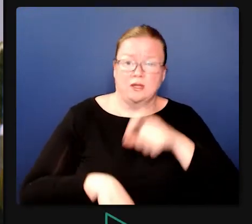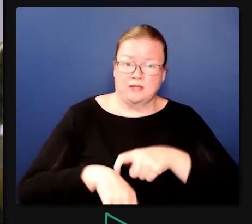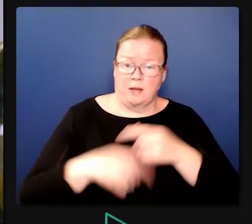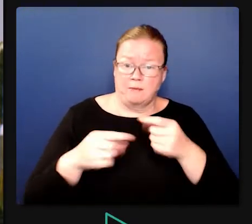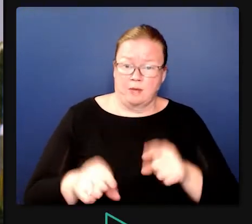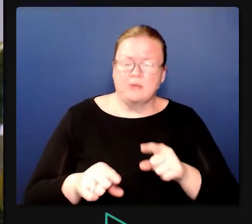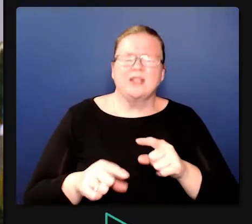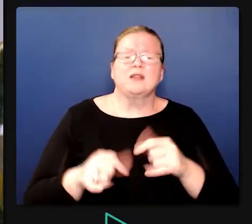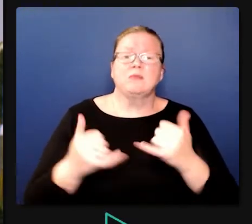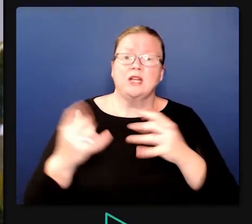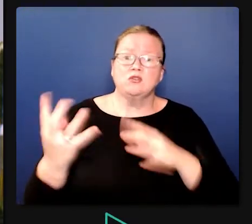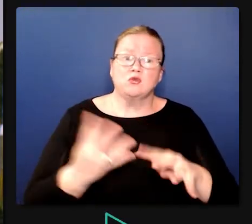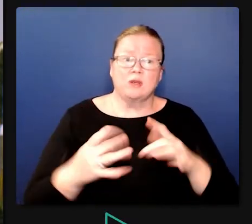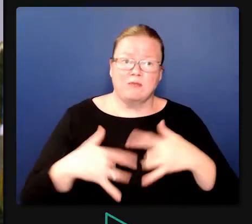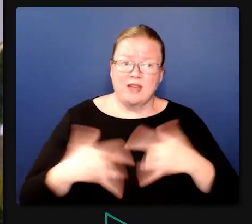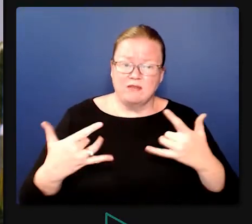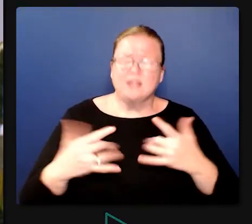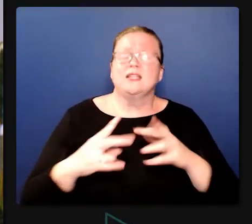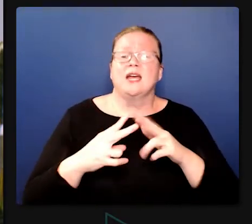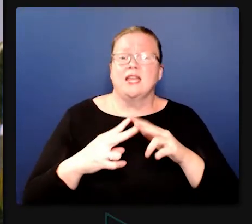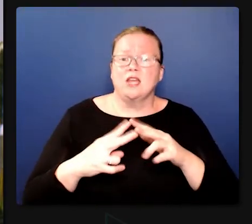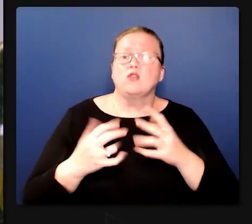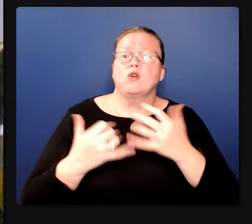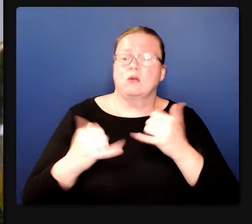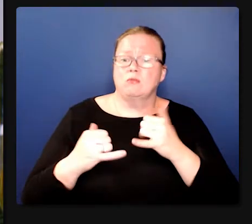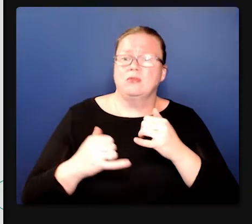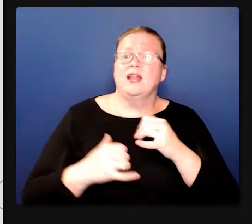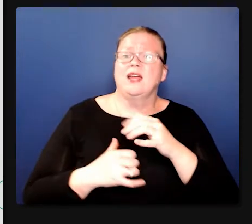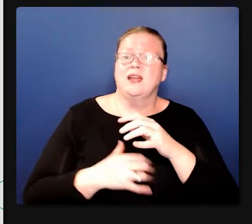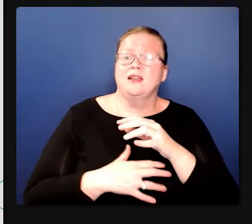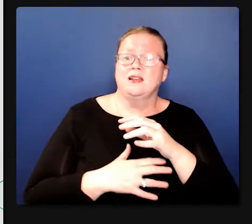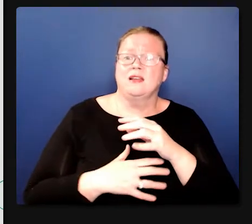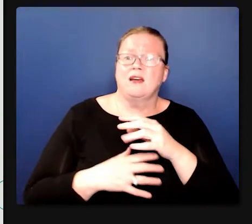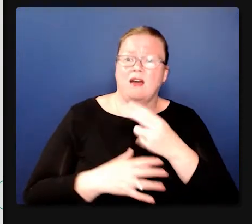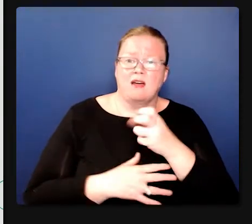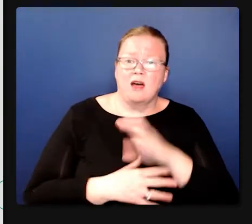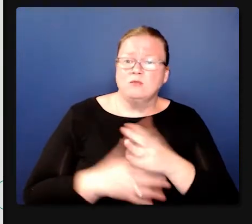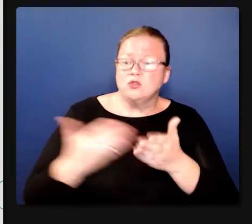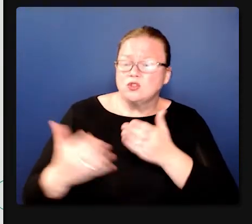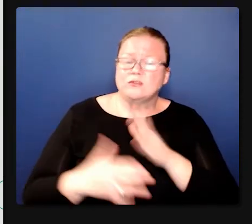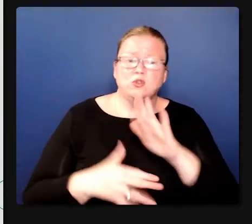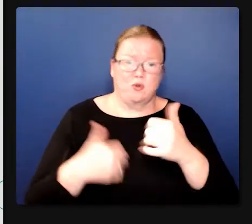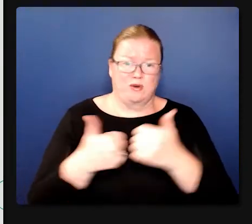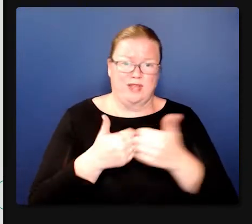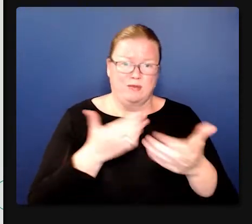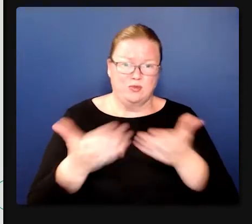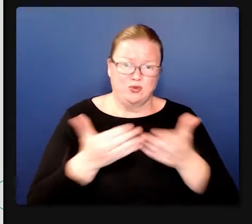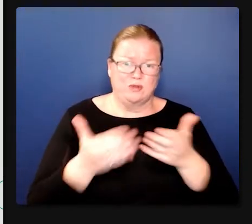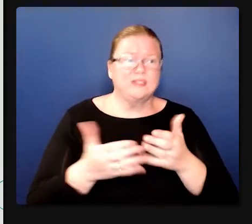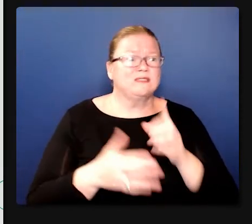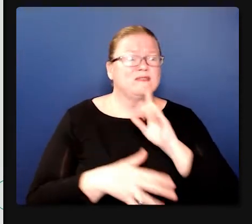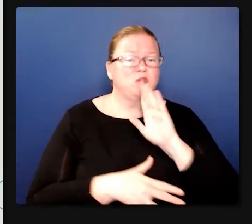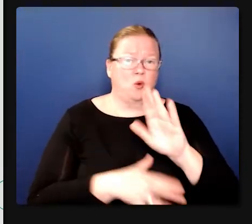PlayStream events can be generated either by PlayFab services or your game services and even your game client.